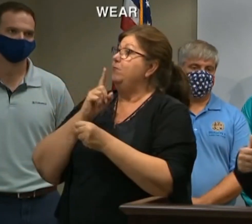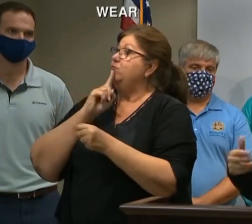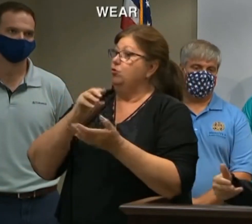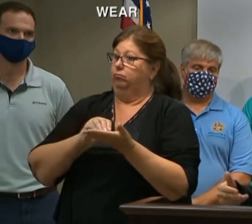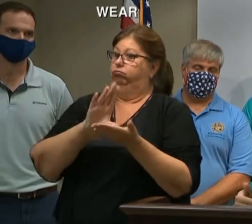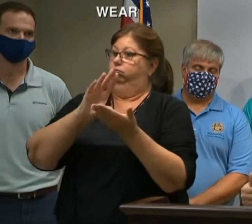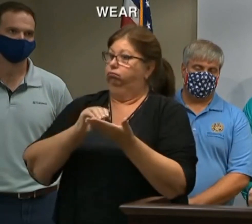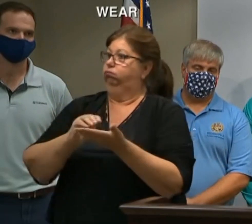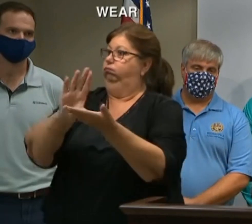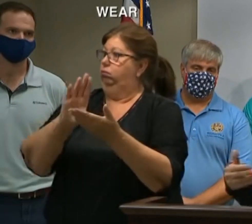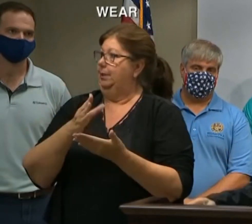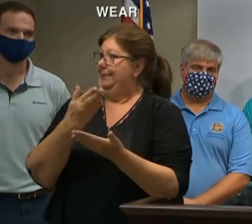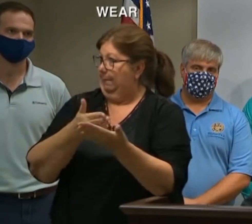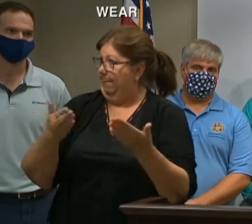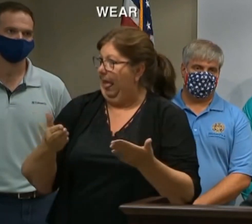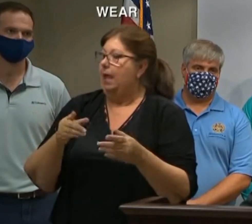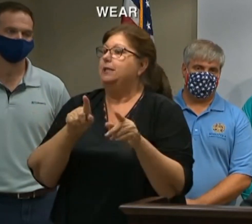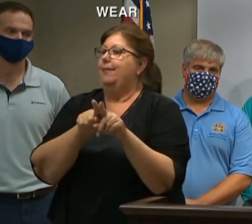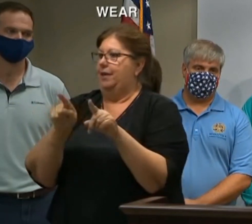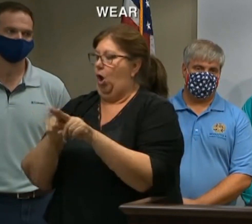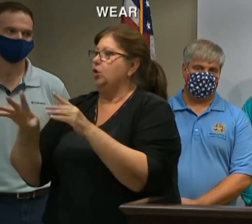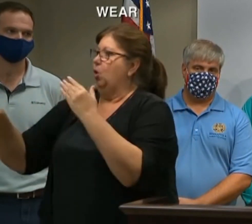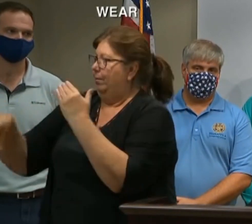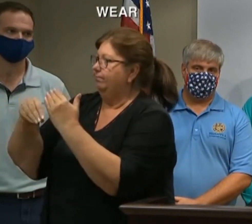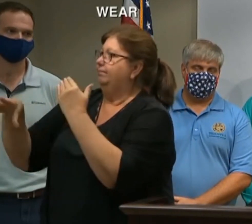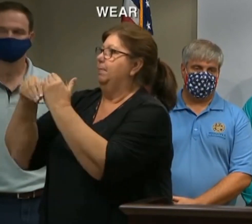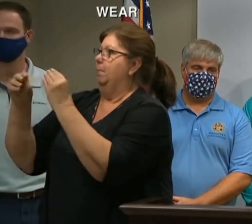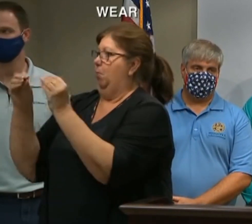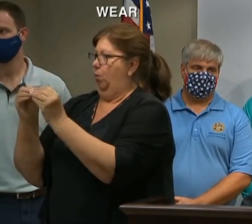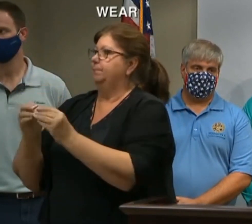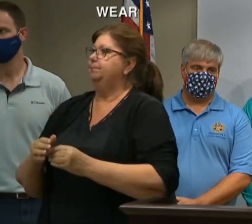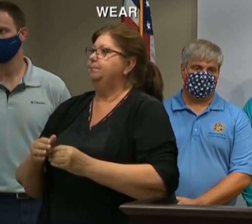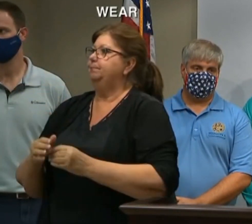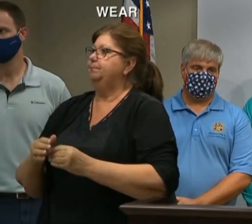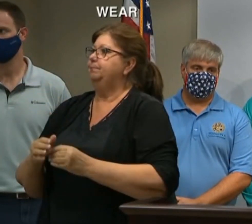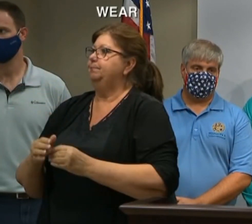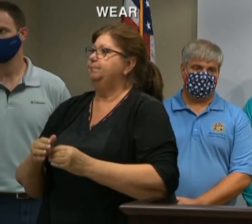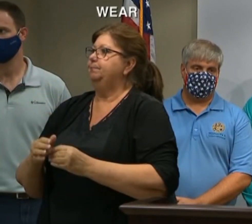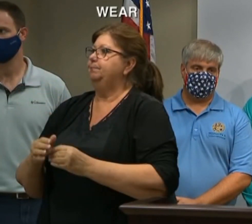were leaving but also bringing additional commodities to the area